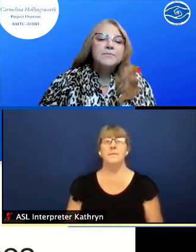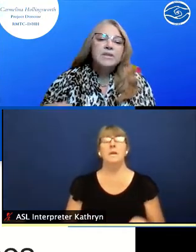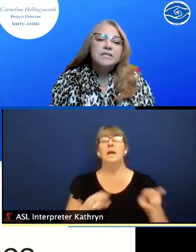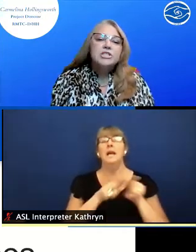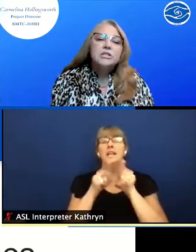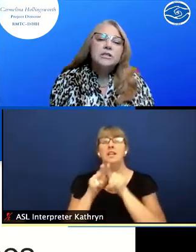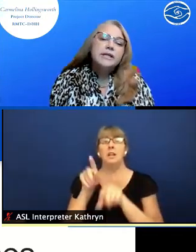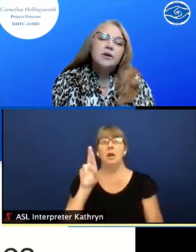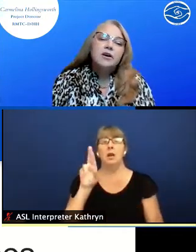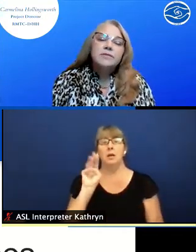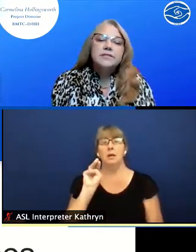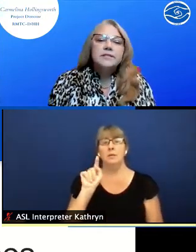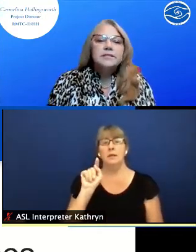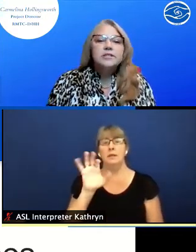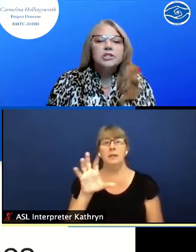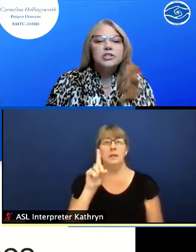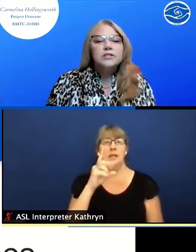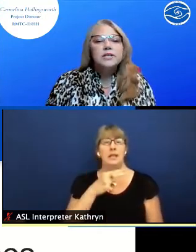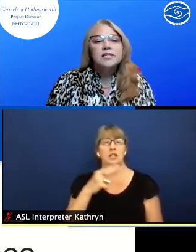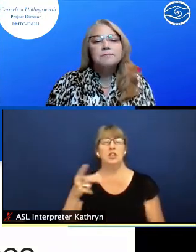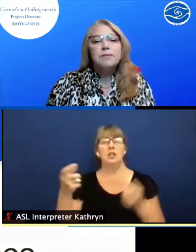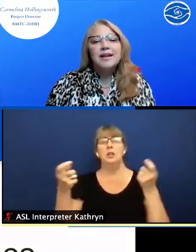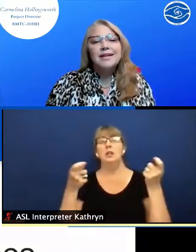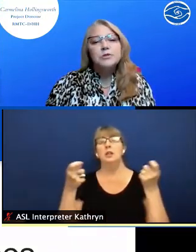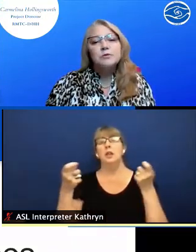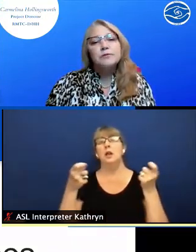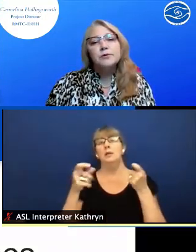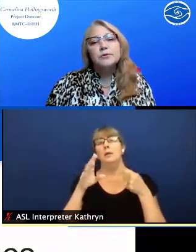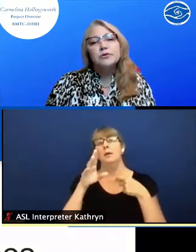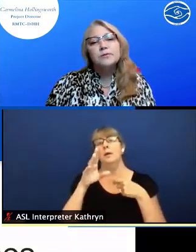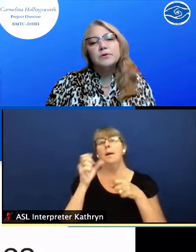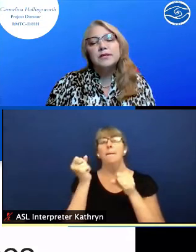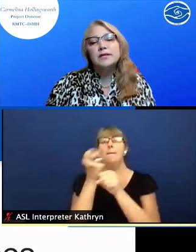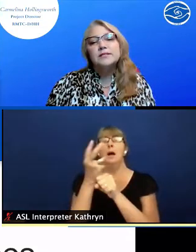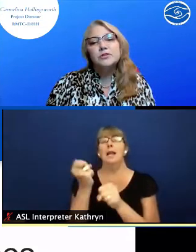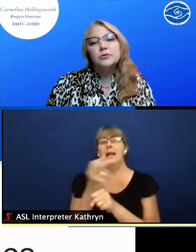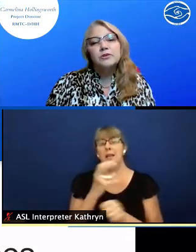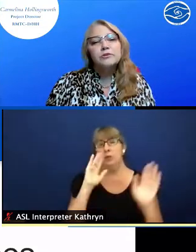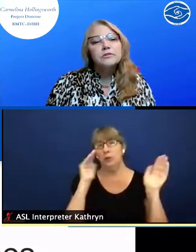Additionally, RMTC-D/HH conducts biannual focus groups with ESE directors